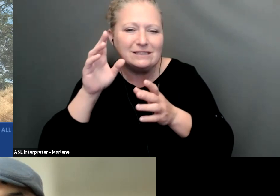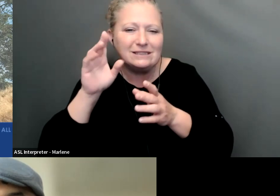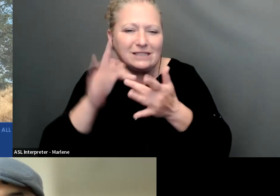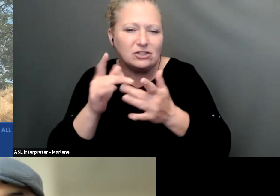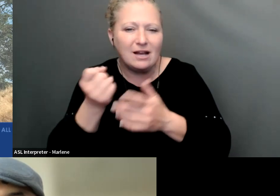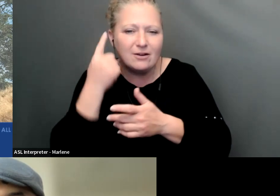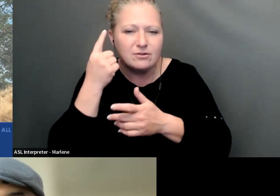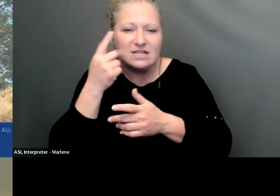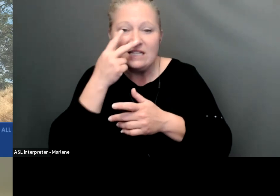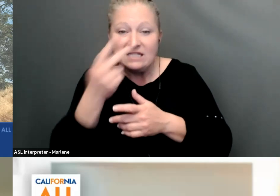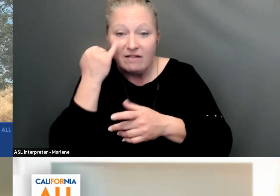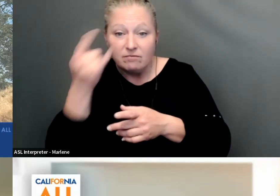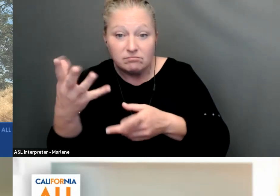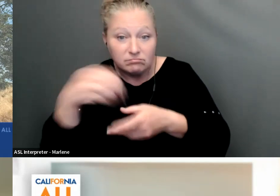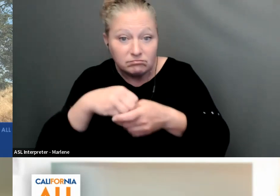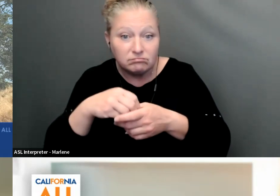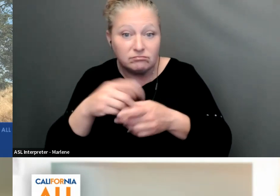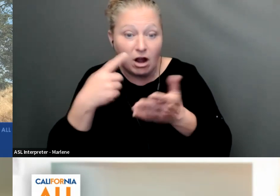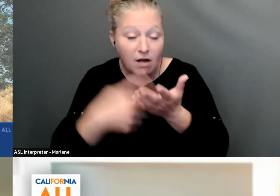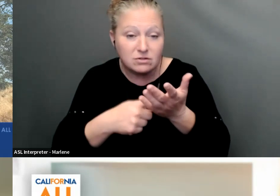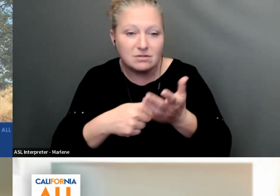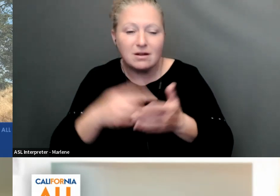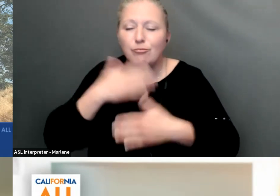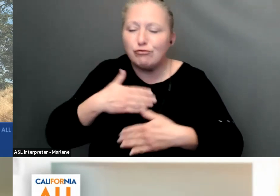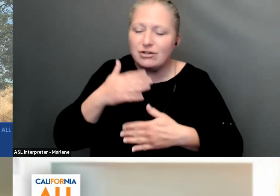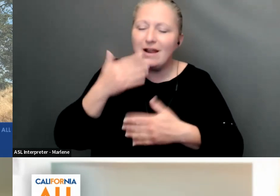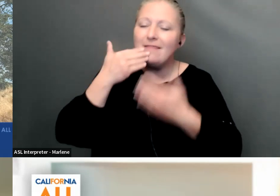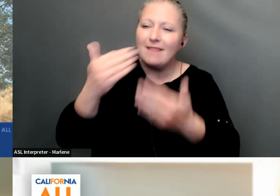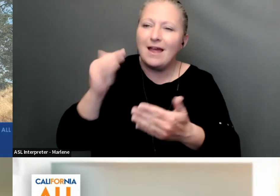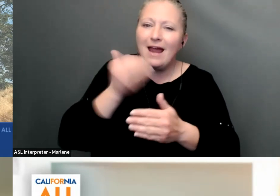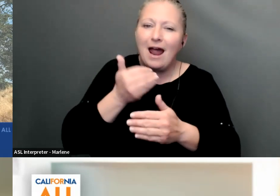Scott. Yeah, thank you. Cole, appreciate it. And really thank you to our speakers today.